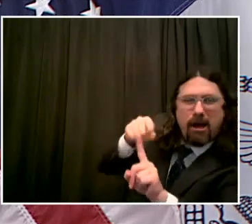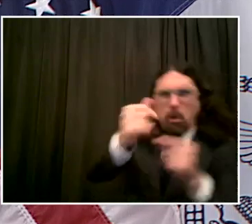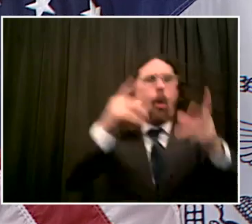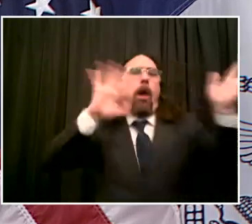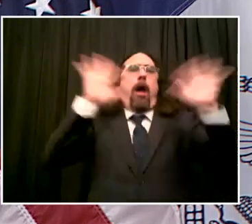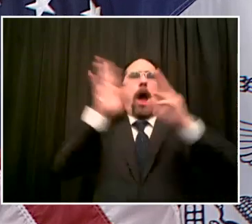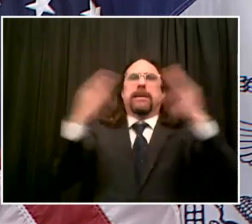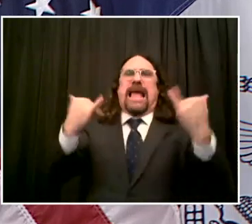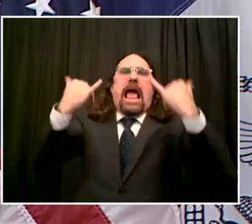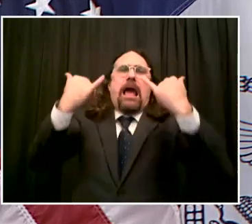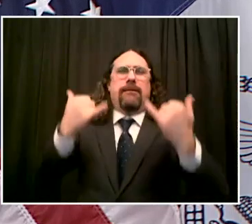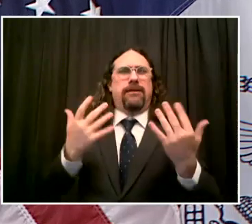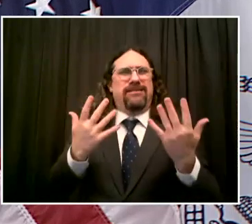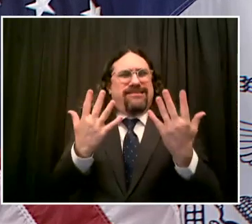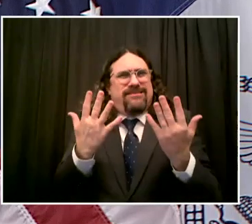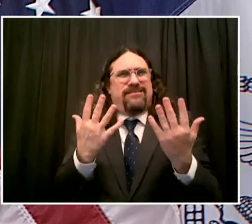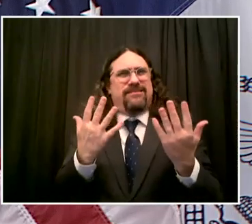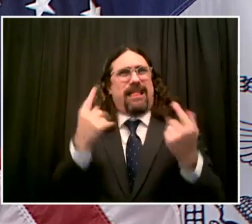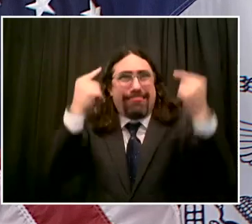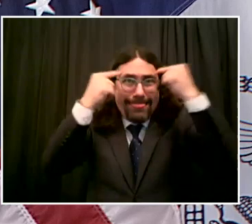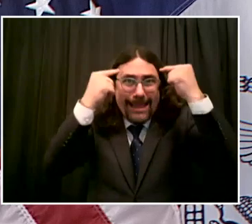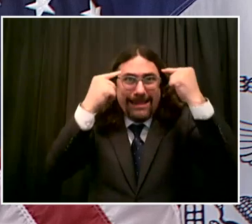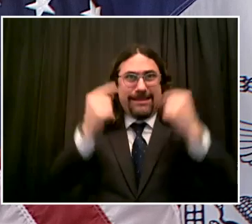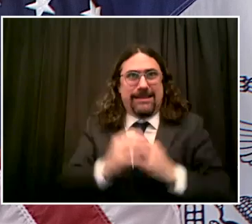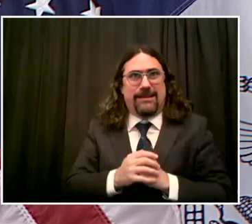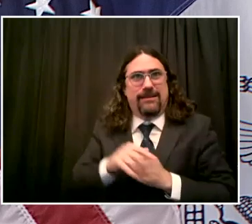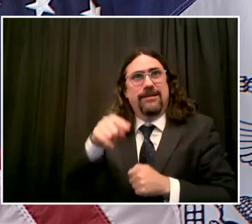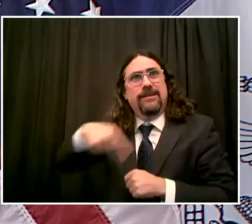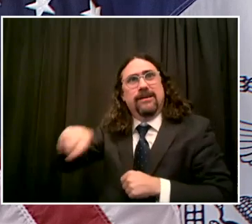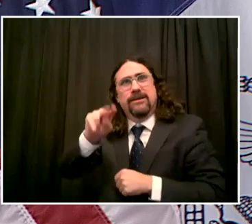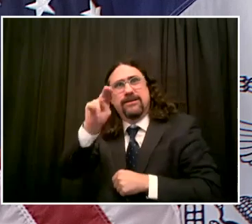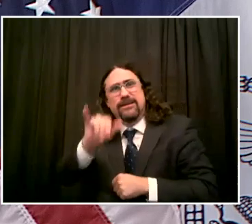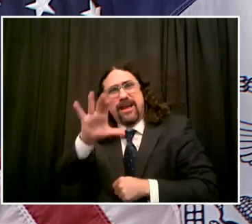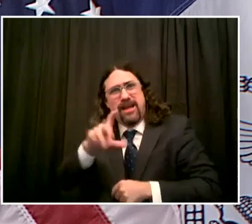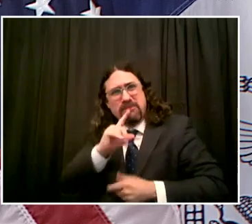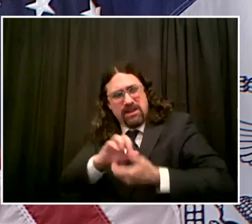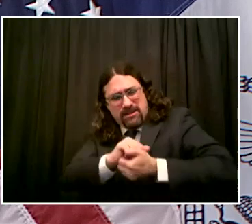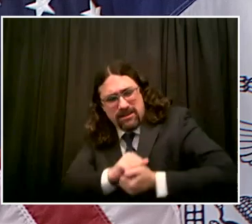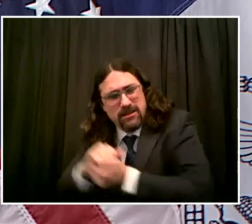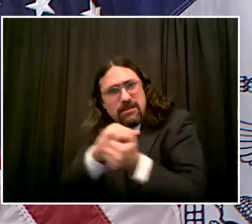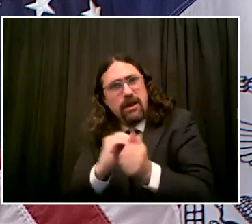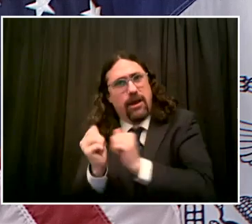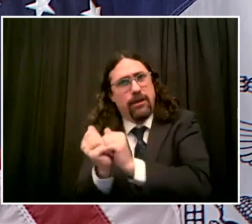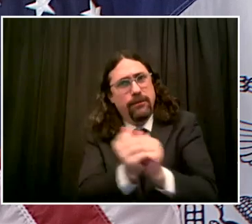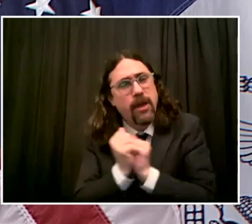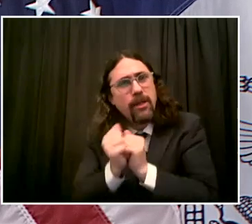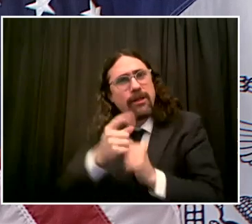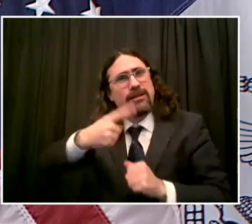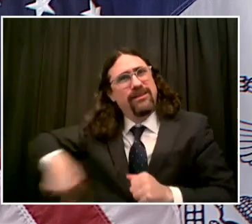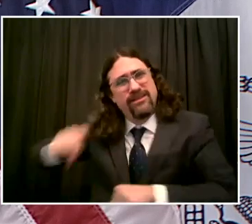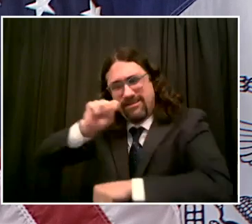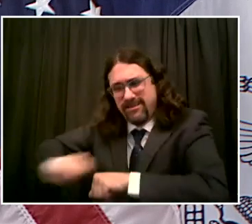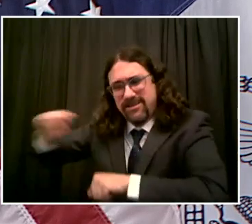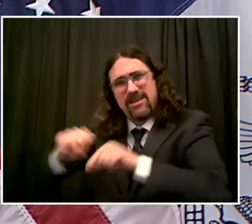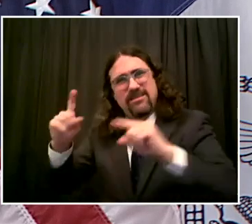THIS DISEASE. THESE LAST DAYS ARE VERY WORIRE ADBUTO NAY RESURGENC E THAT MAY COME THROUGH THIS